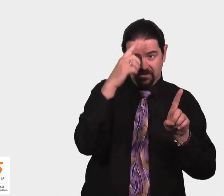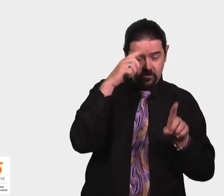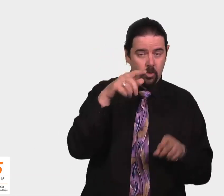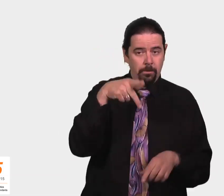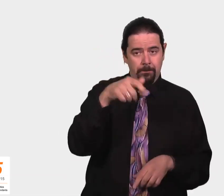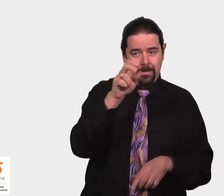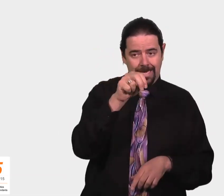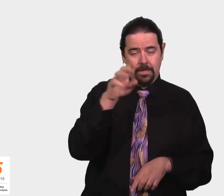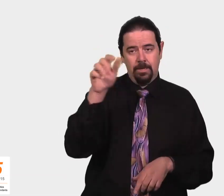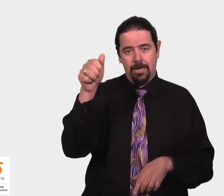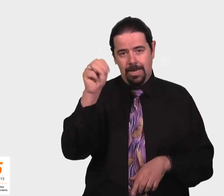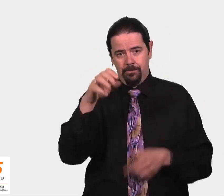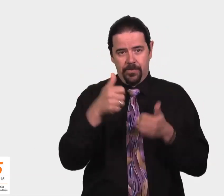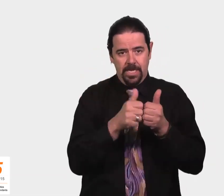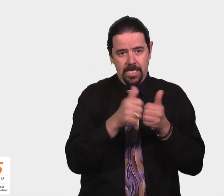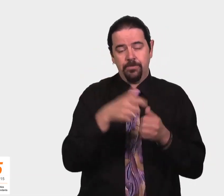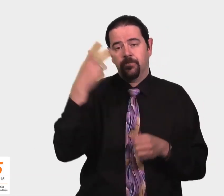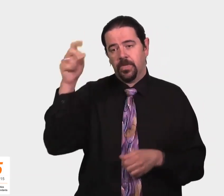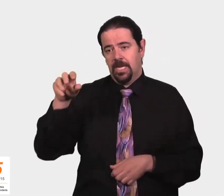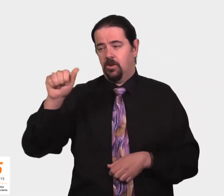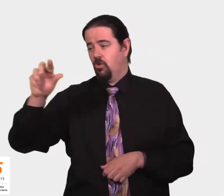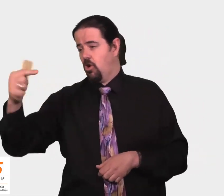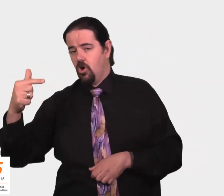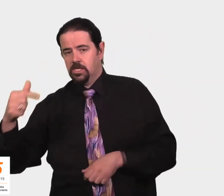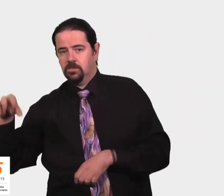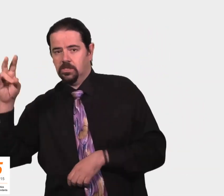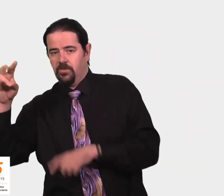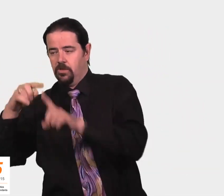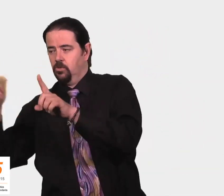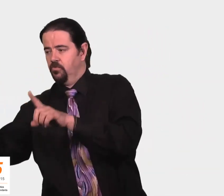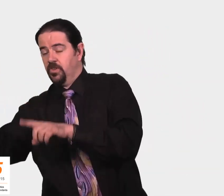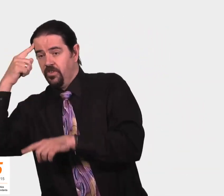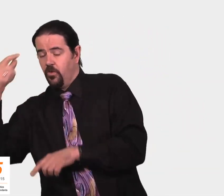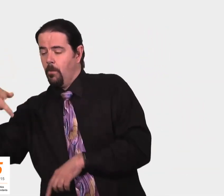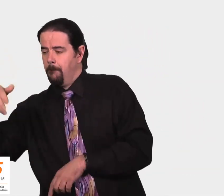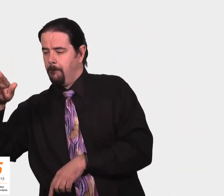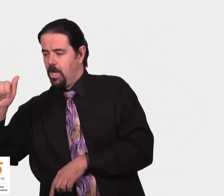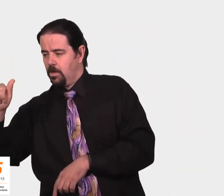and the Parapan Am Games on August 7th through the 15th.